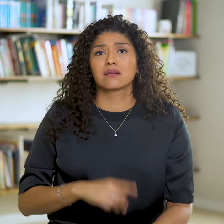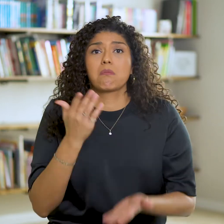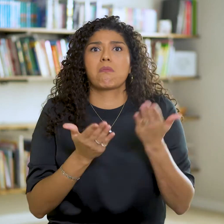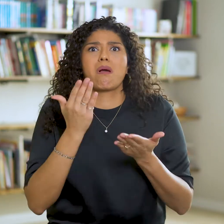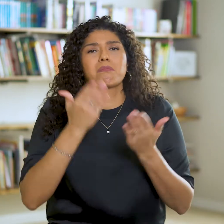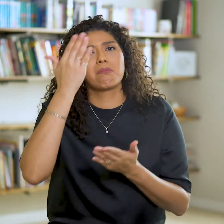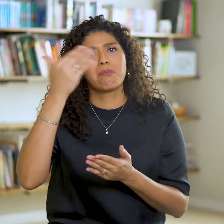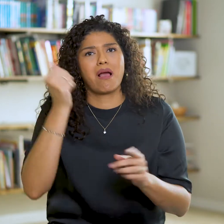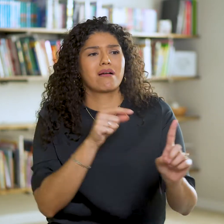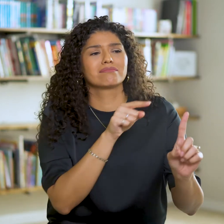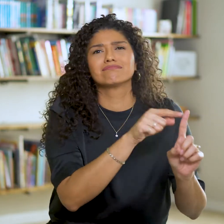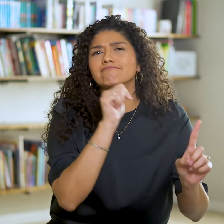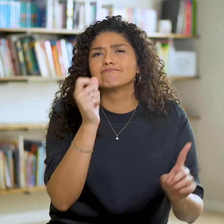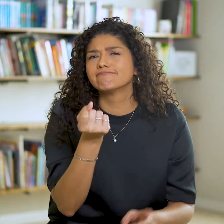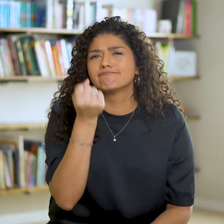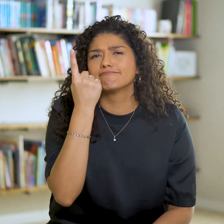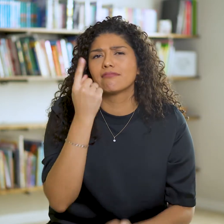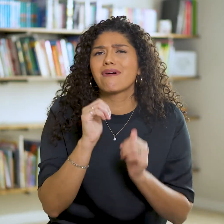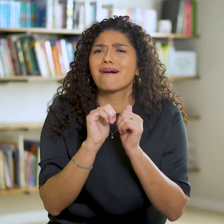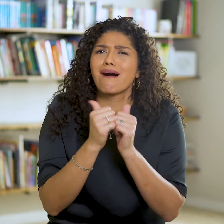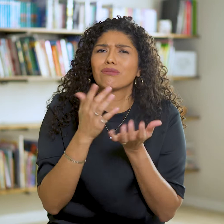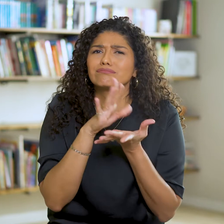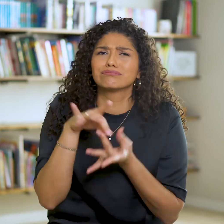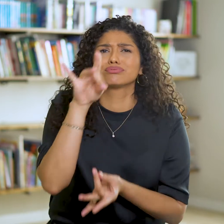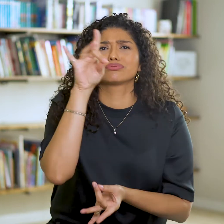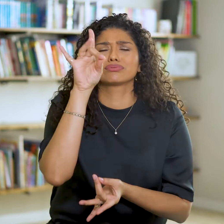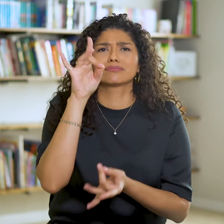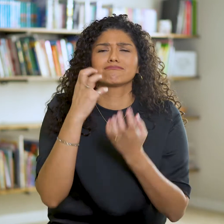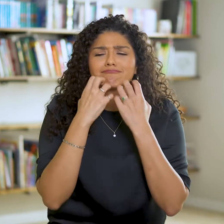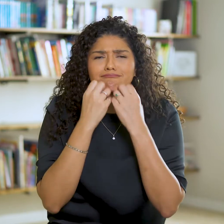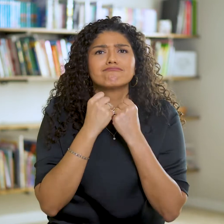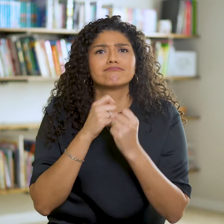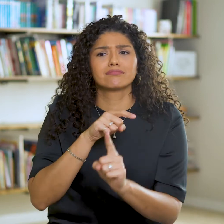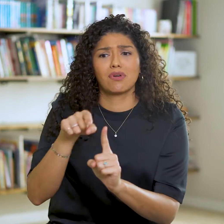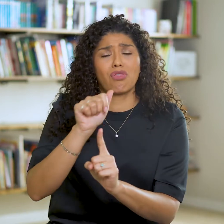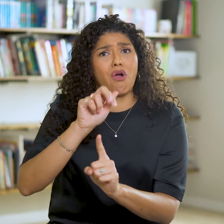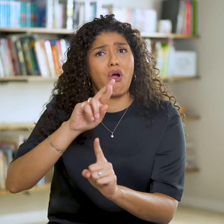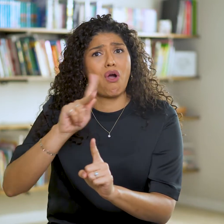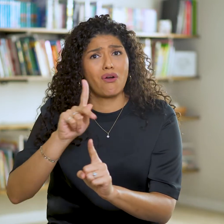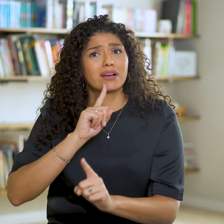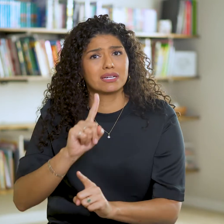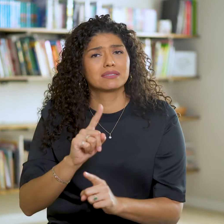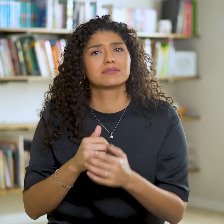probably because Saul didn’t understand how spiritually valuable it is.